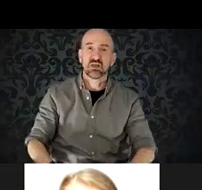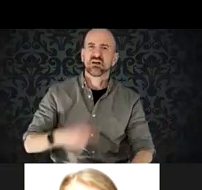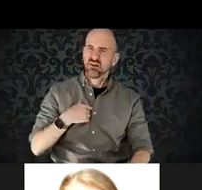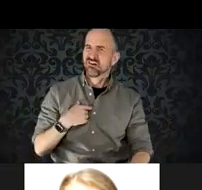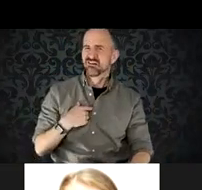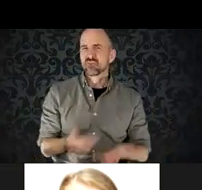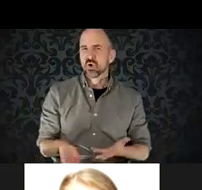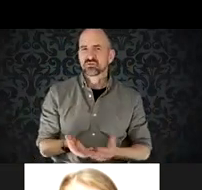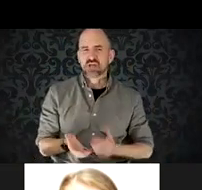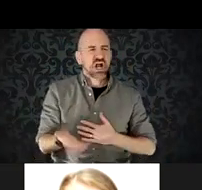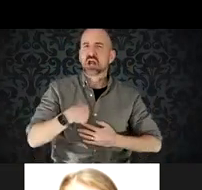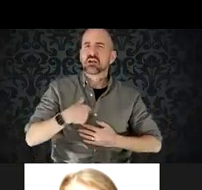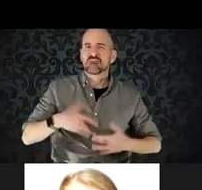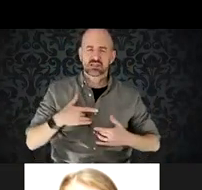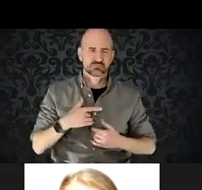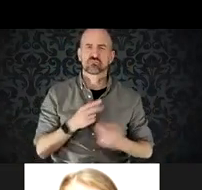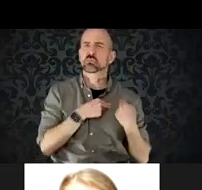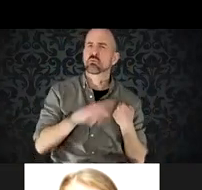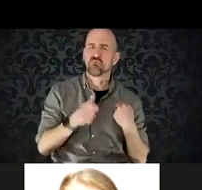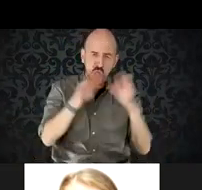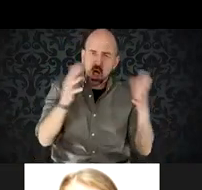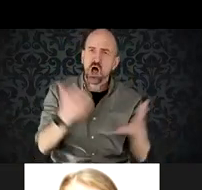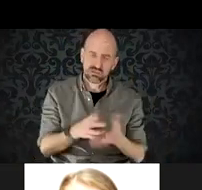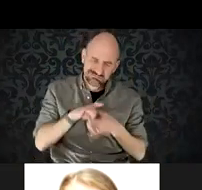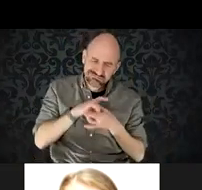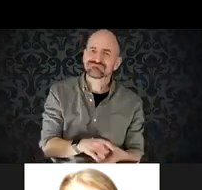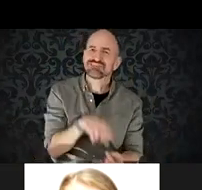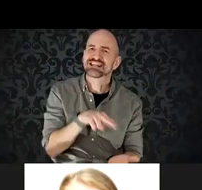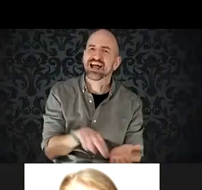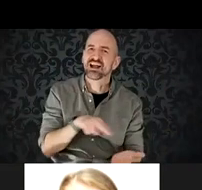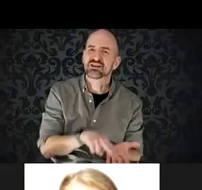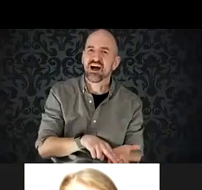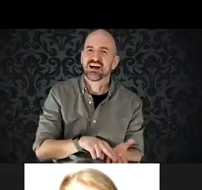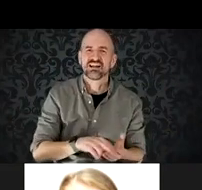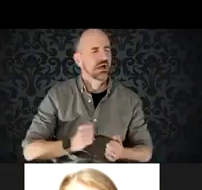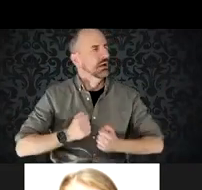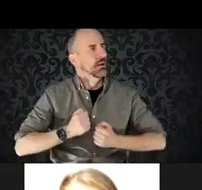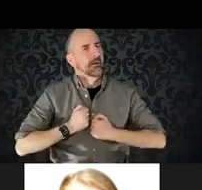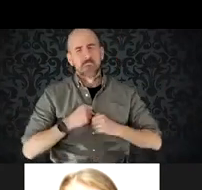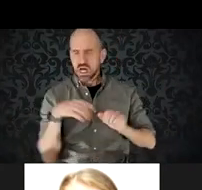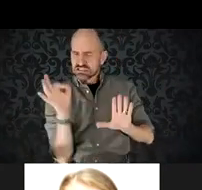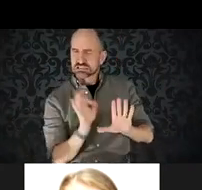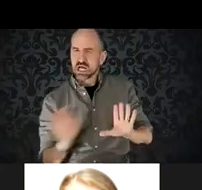health, promoting relaxation and increasing access to fresh foods. I have a deep respect for the natural world,